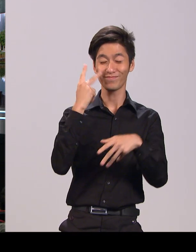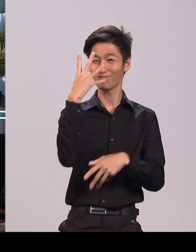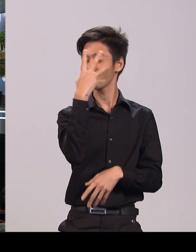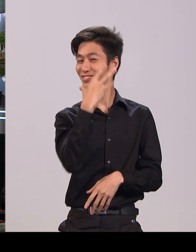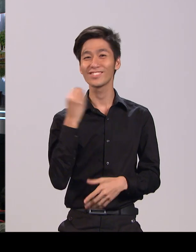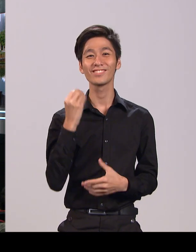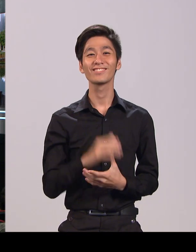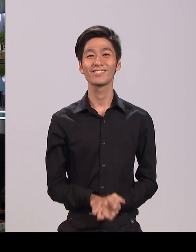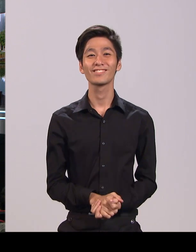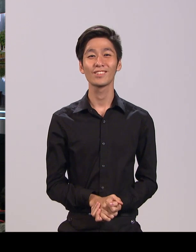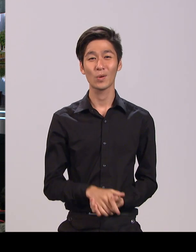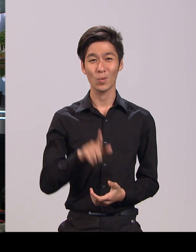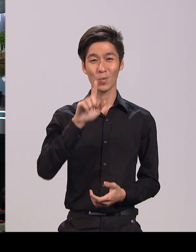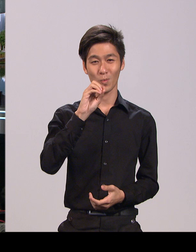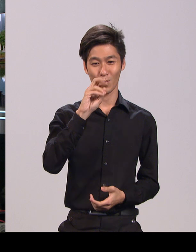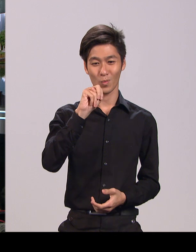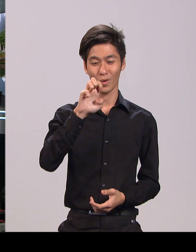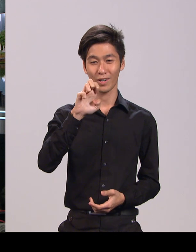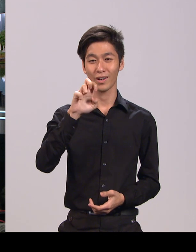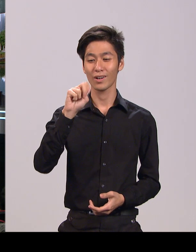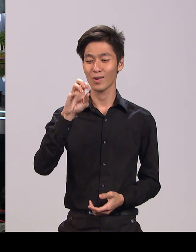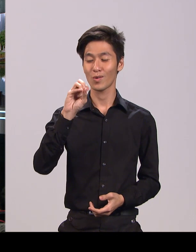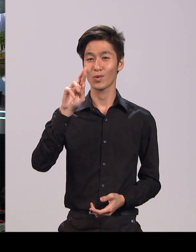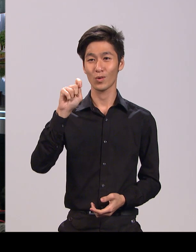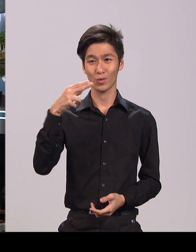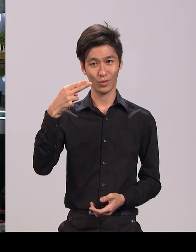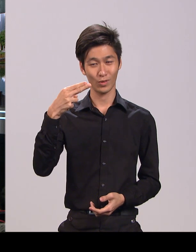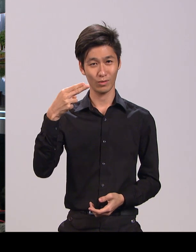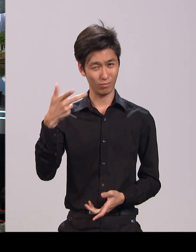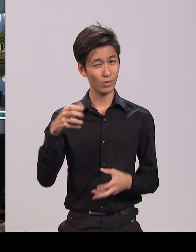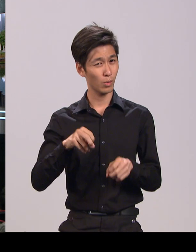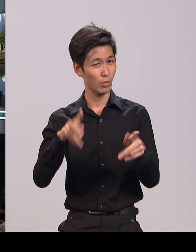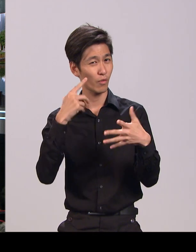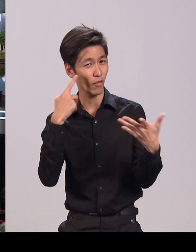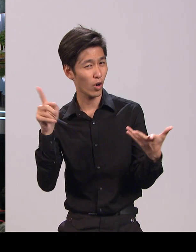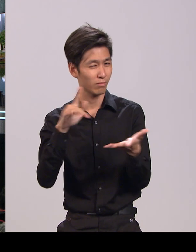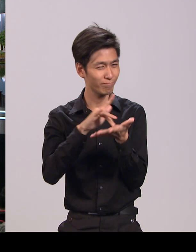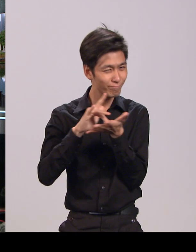We developed One-North to create opportunities in Biomedical Sciences, ICT and New Media.